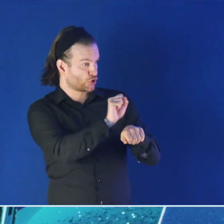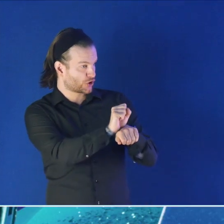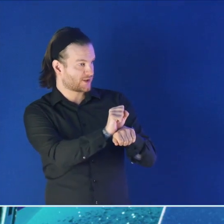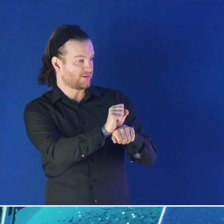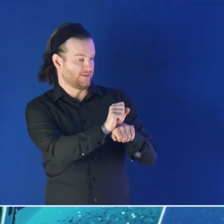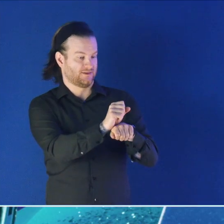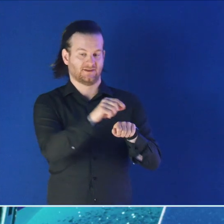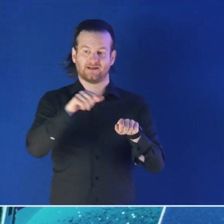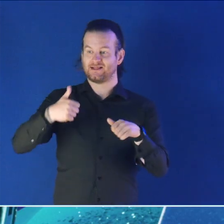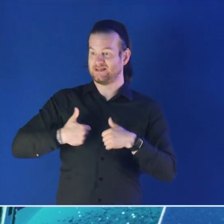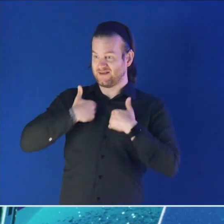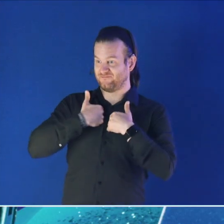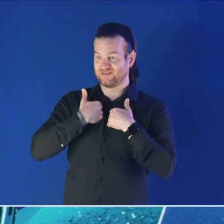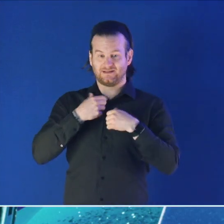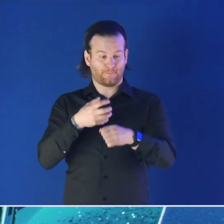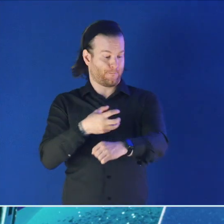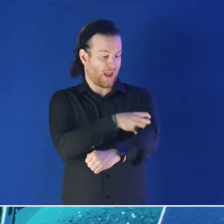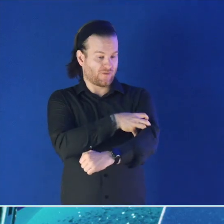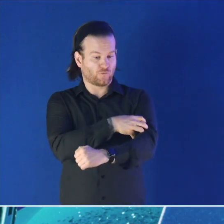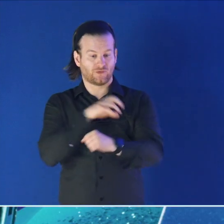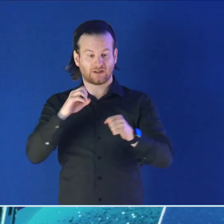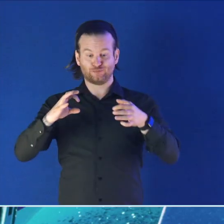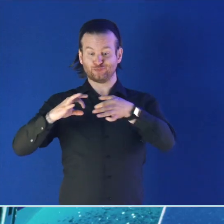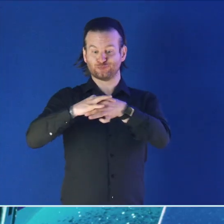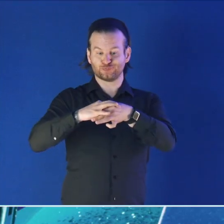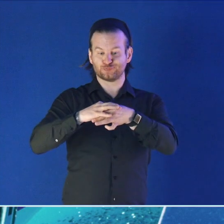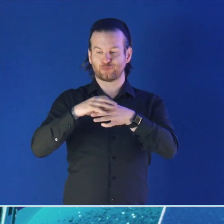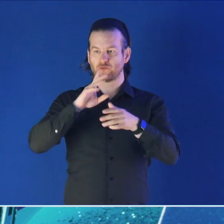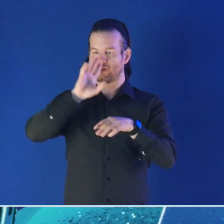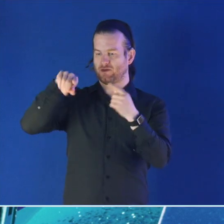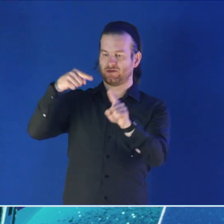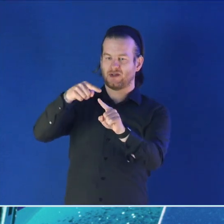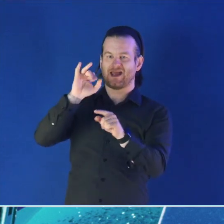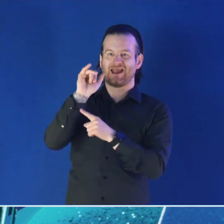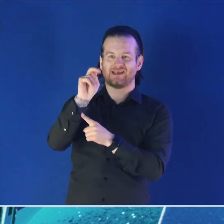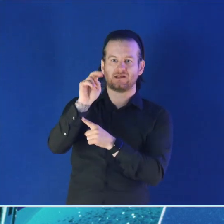around inclusive fan engagement. And why I find it powerful is because when we talk